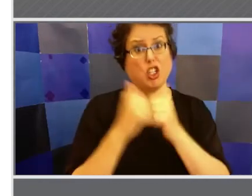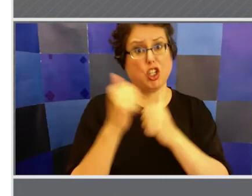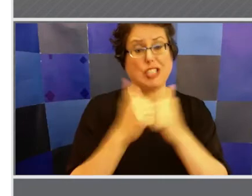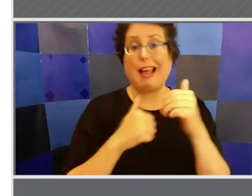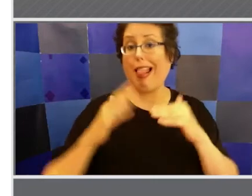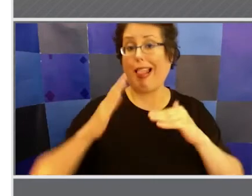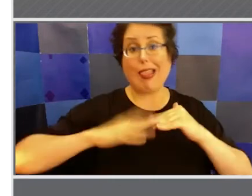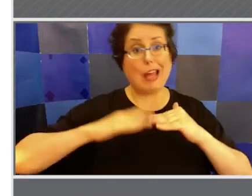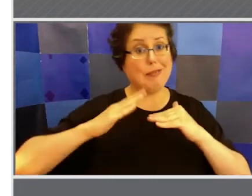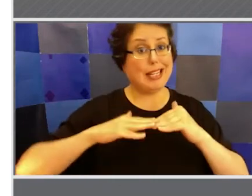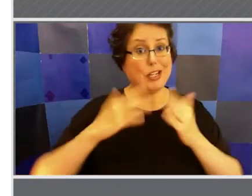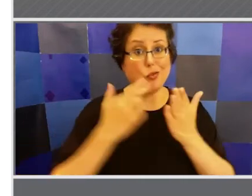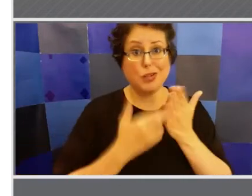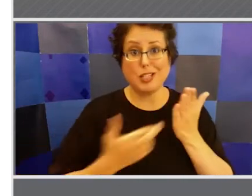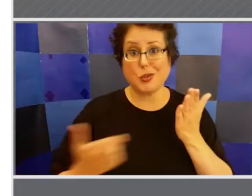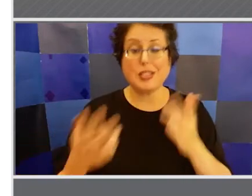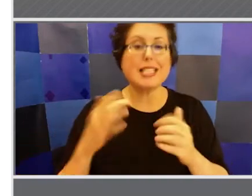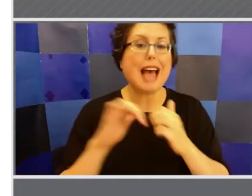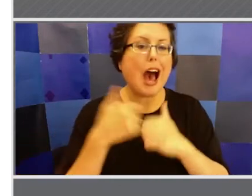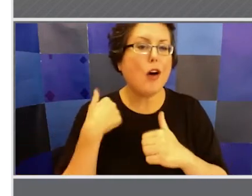how do we determine what gets demolished.